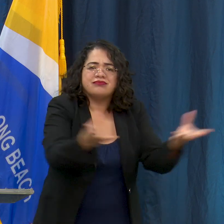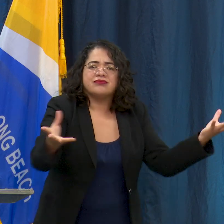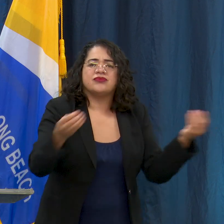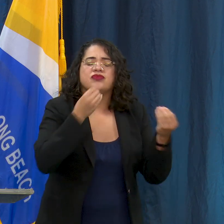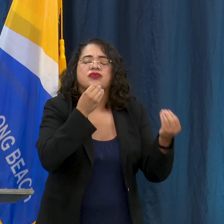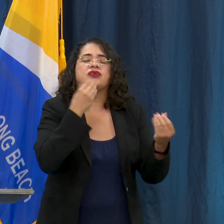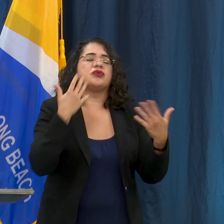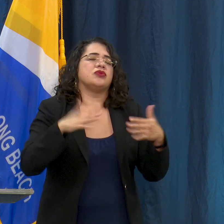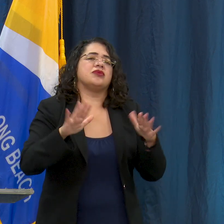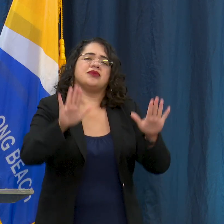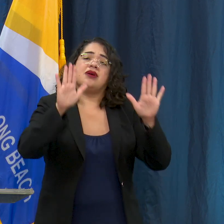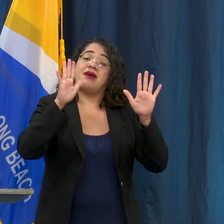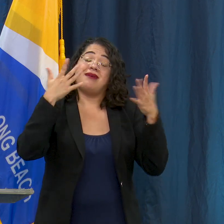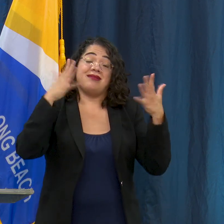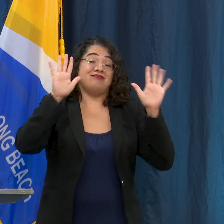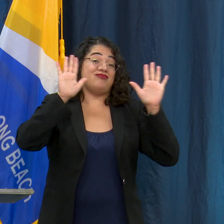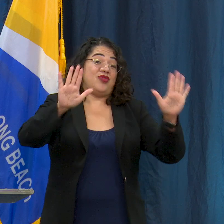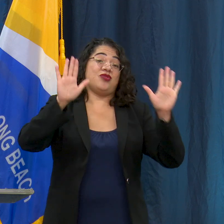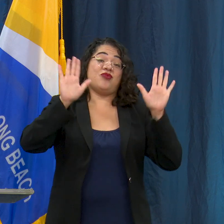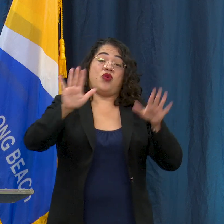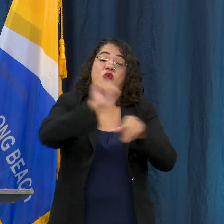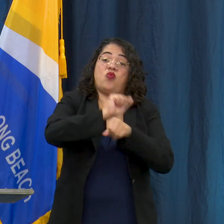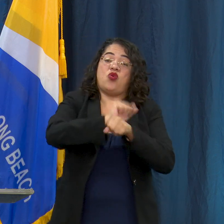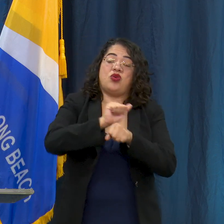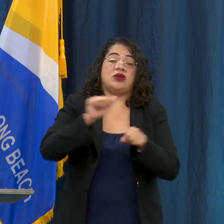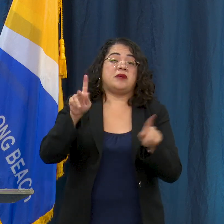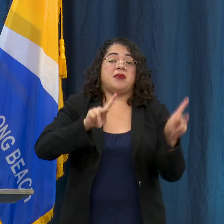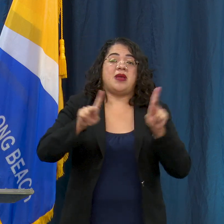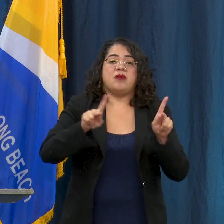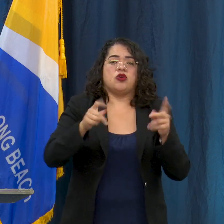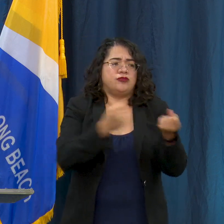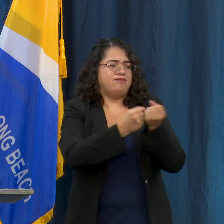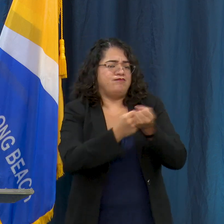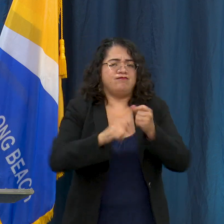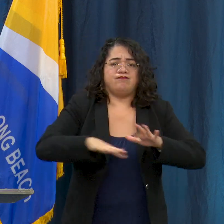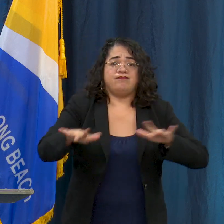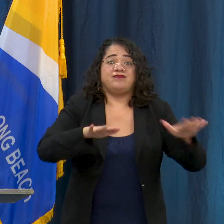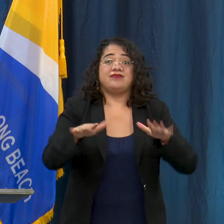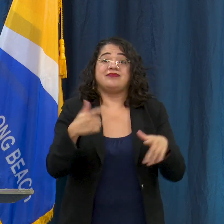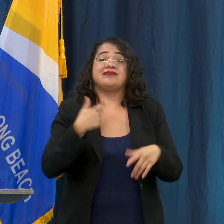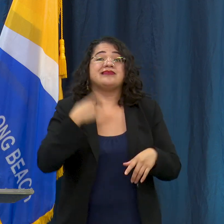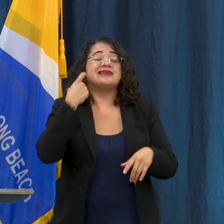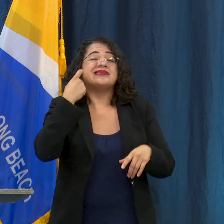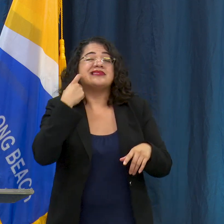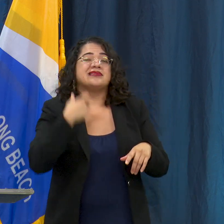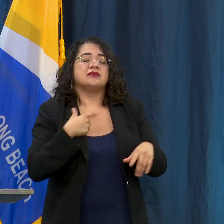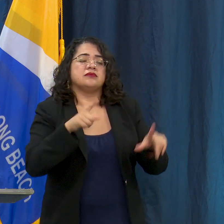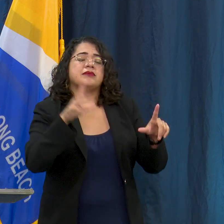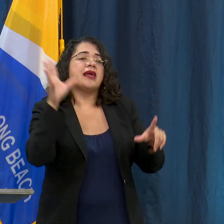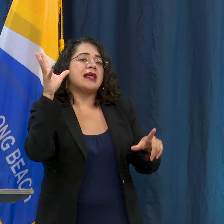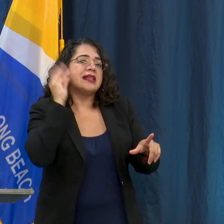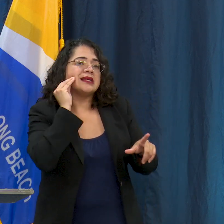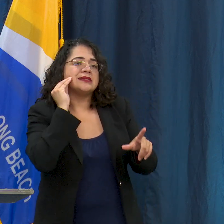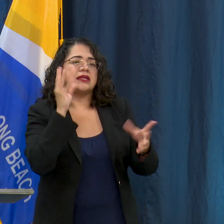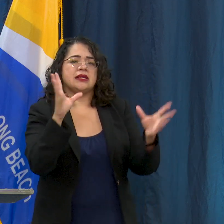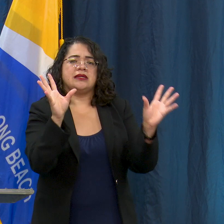happening with COVID-19. We know that our framework listening sessions which began late last week will continue and I want to thank everyone for